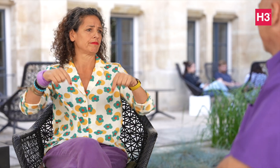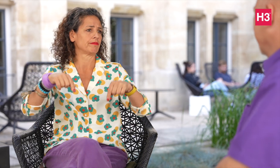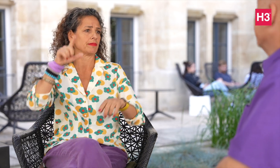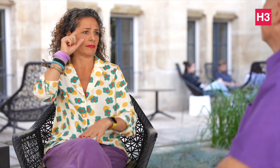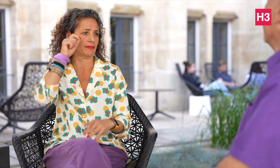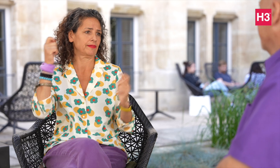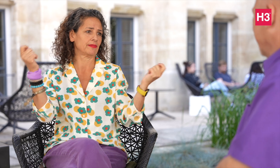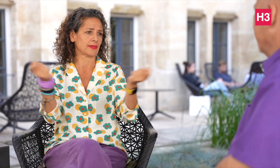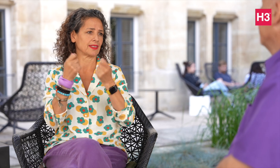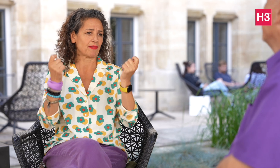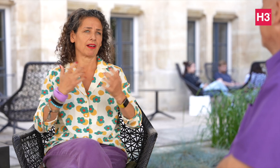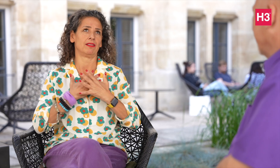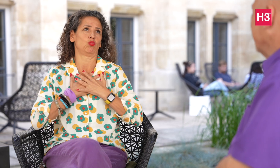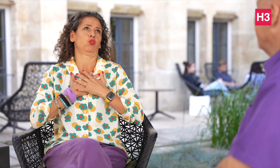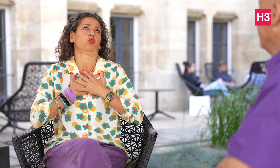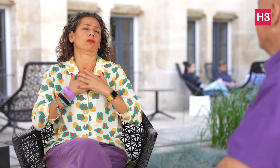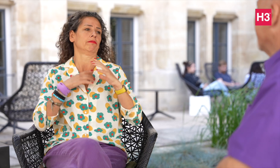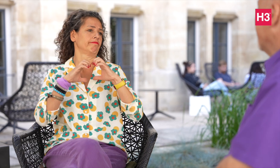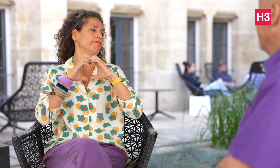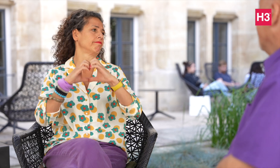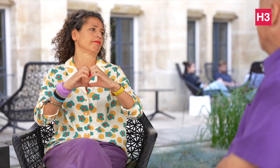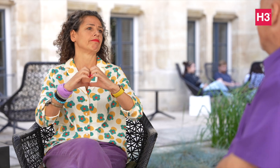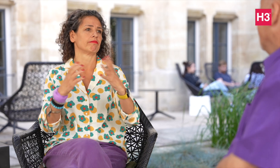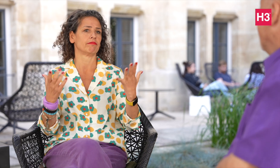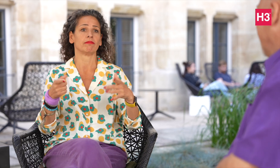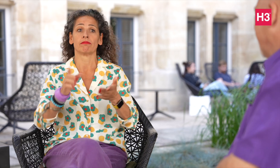here at Clin d’Oeil! It means so much to me, and I love it!